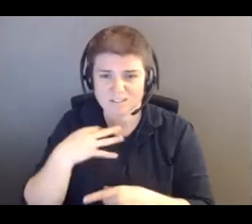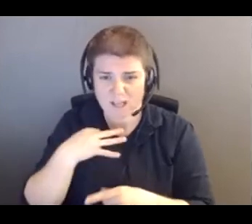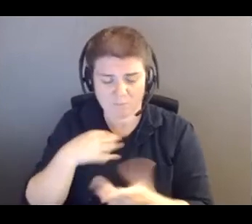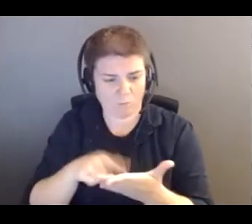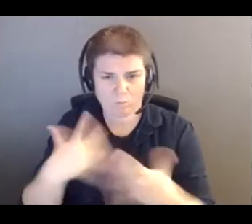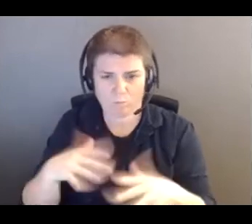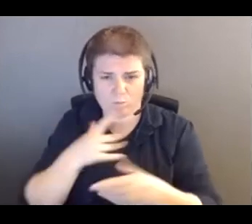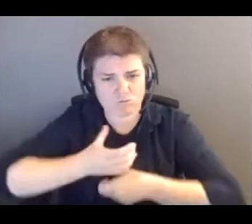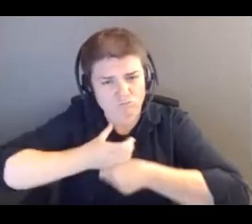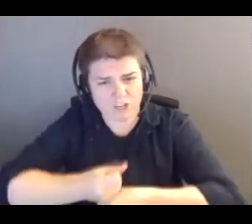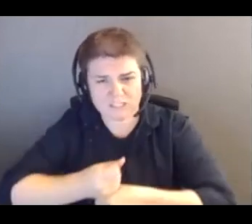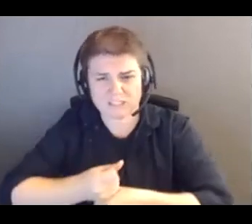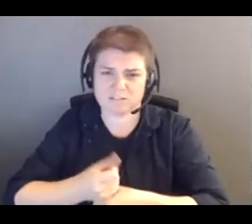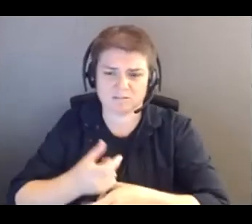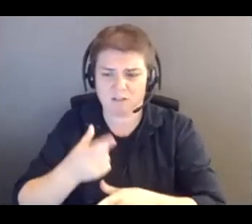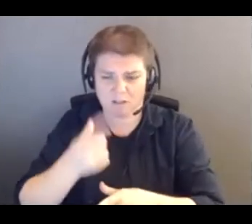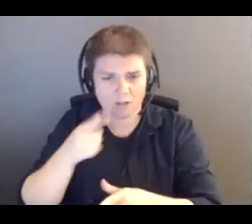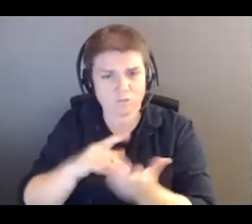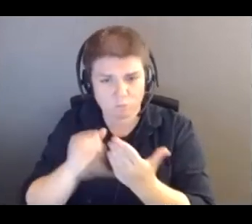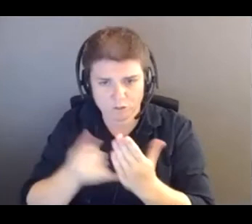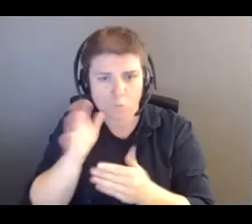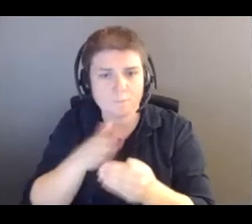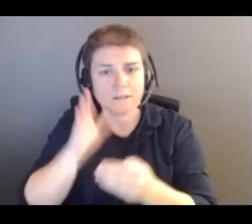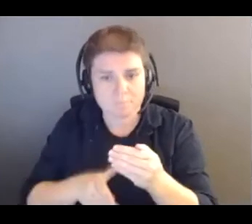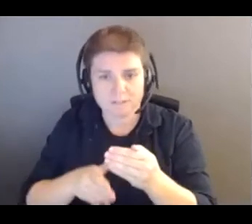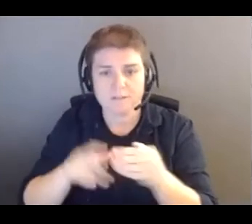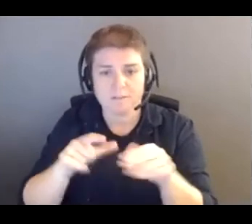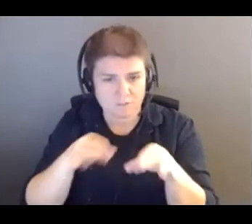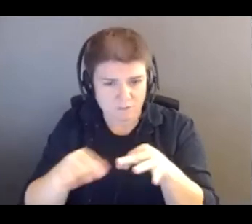that the project will be completed as described and that the applicant will reach their goals.